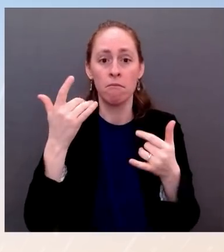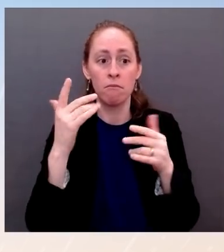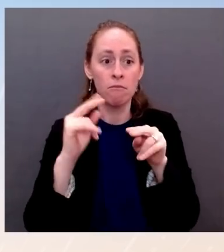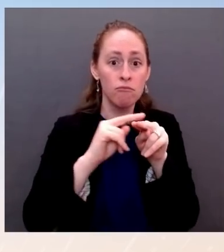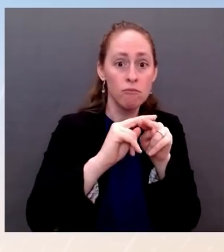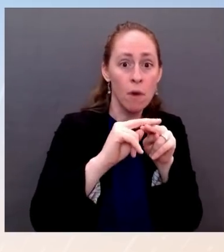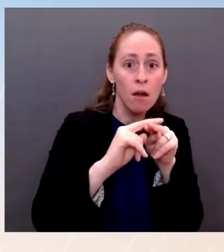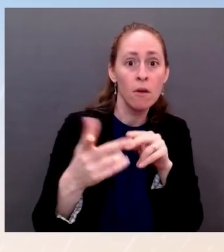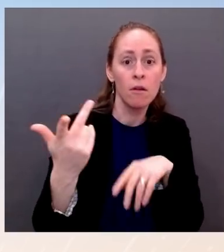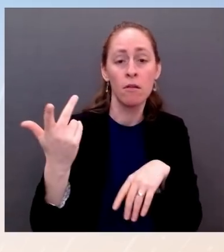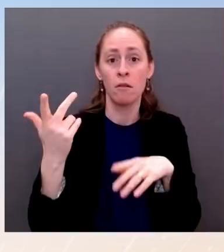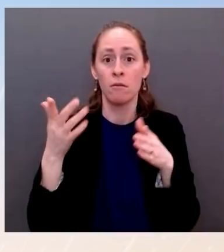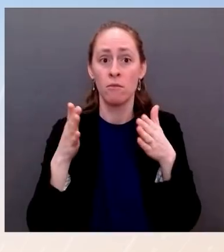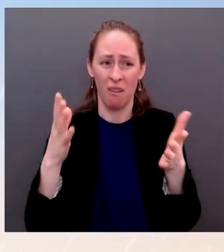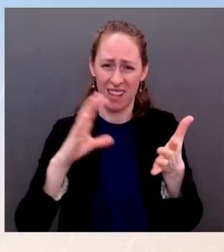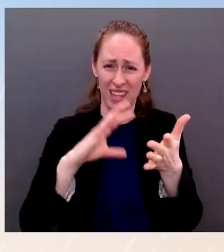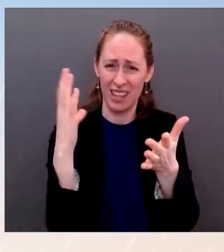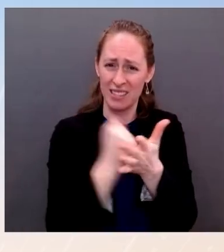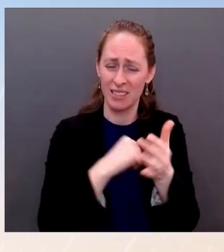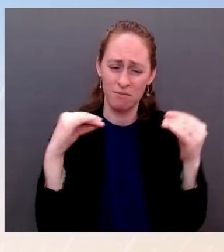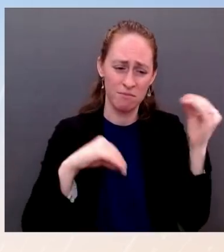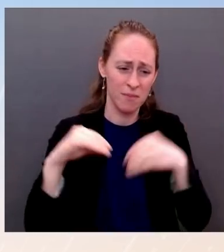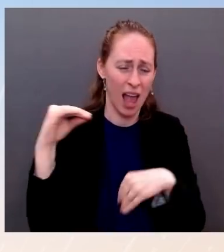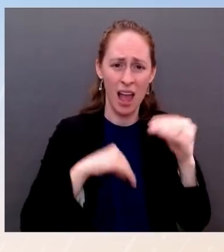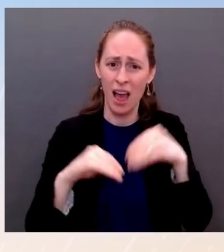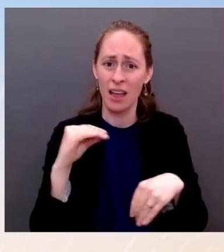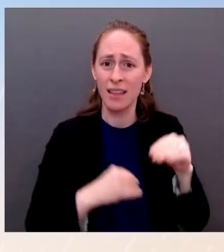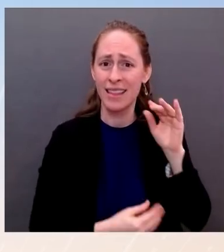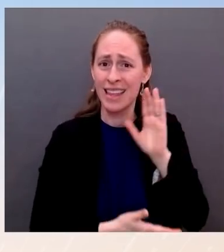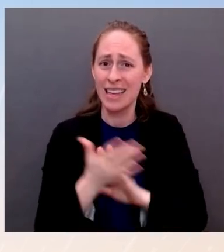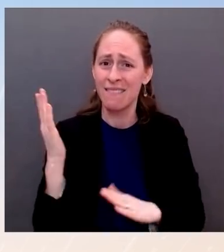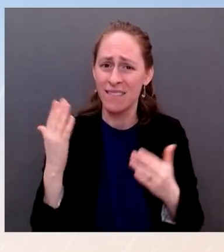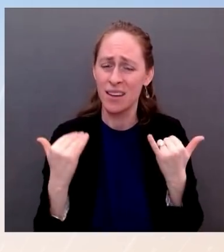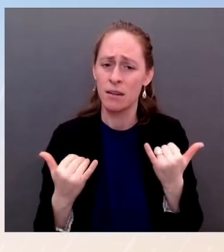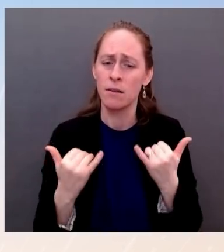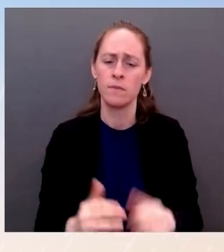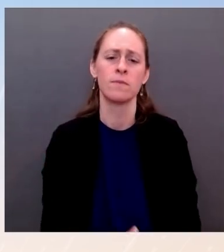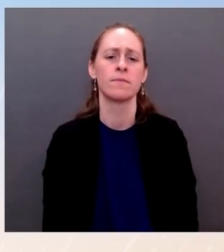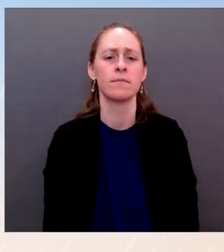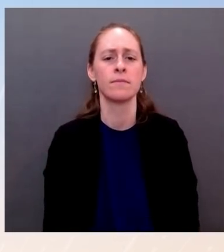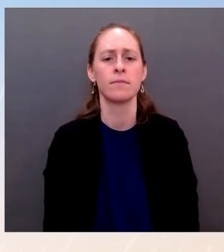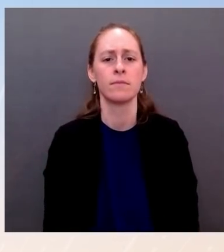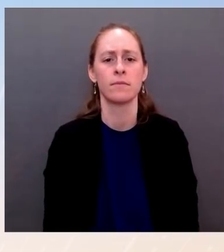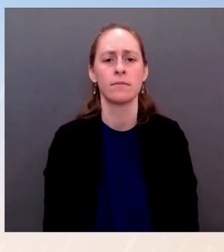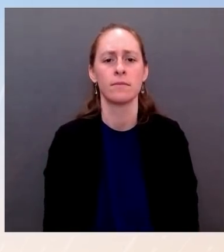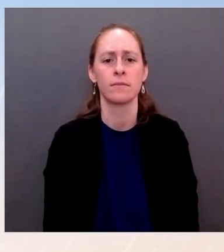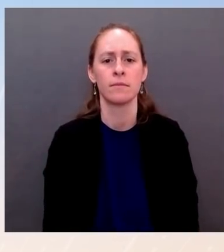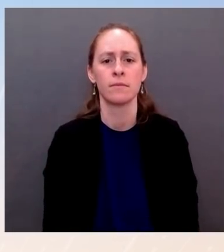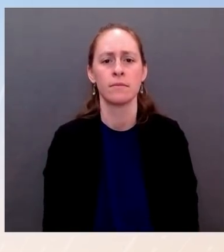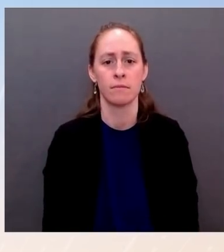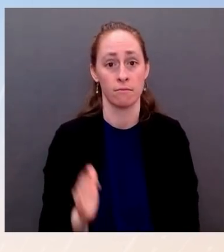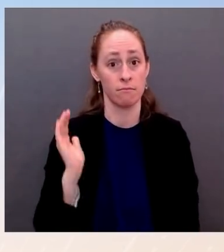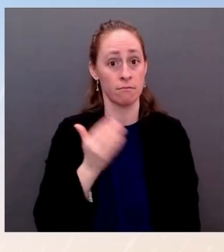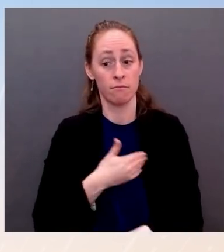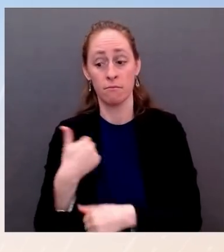and women in uniform at risk by sending them into a warzone to rescue people who could have left now but chose not to.